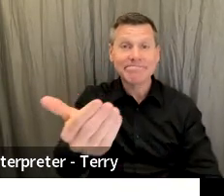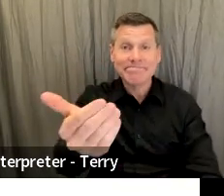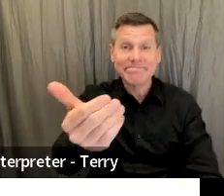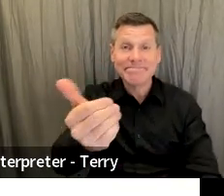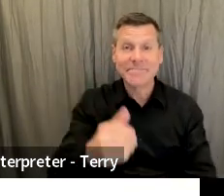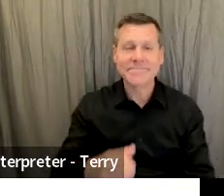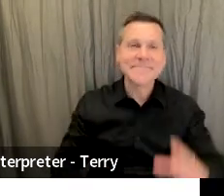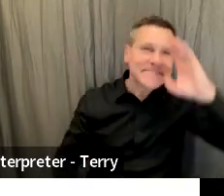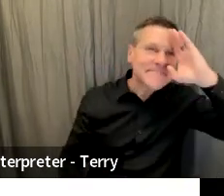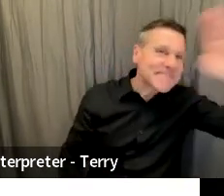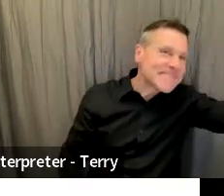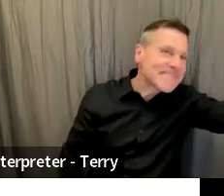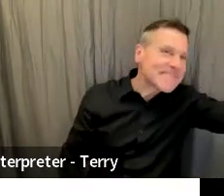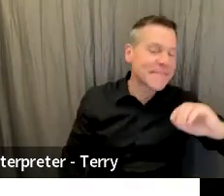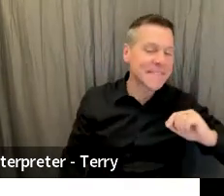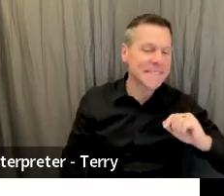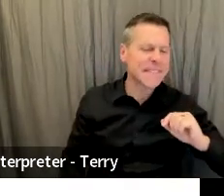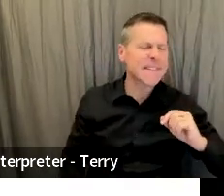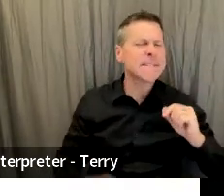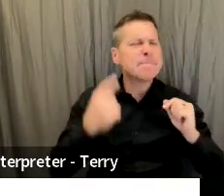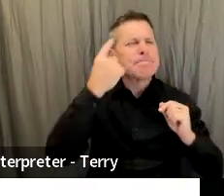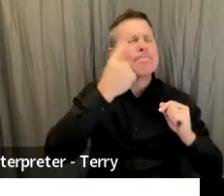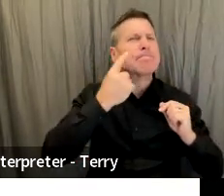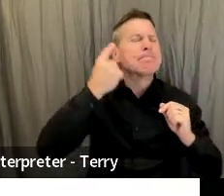Hi. Yeah. So I'm wondering,